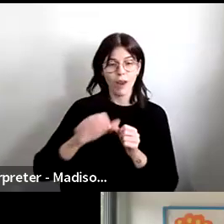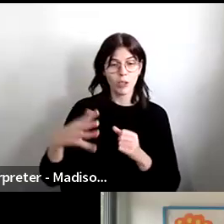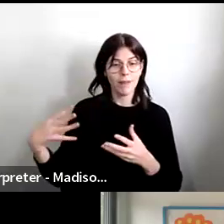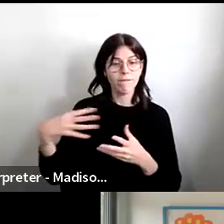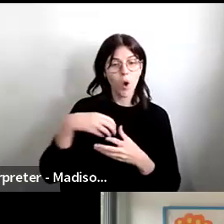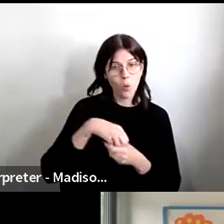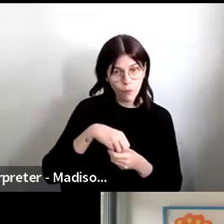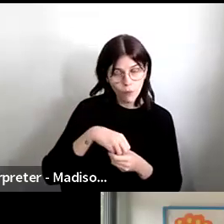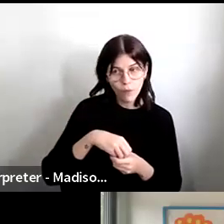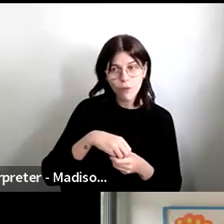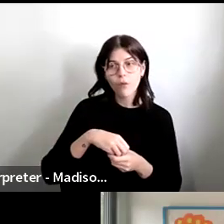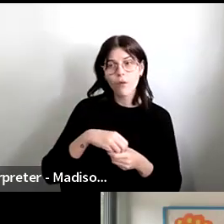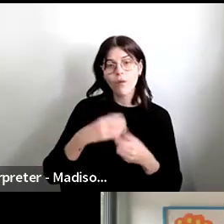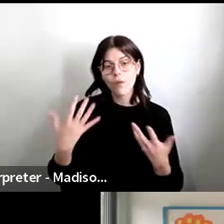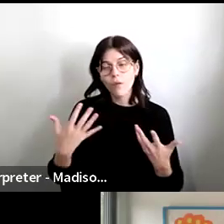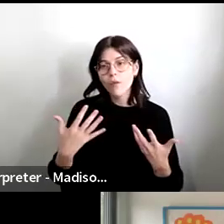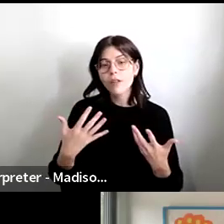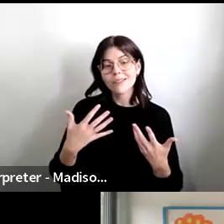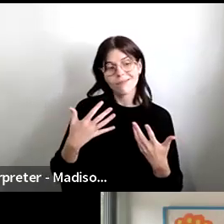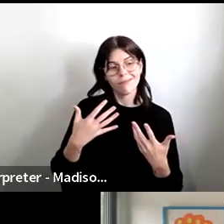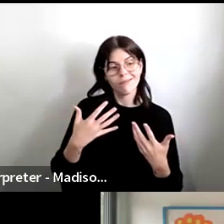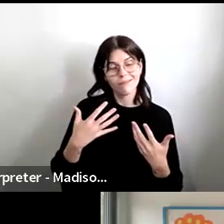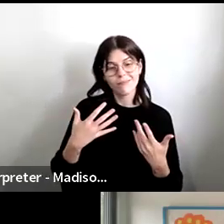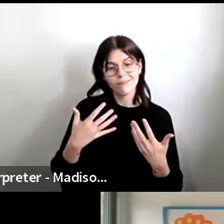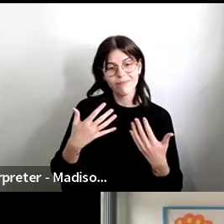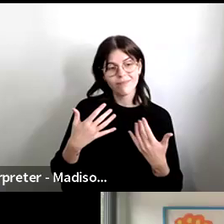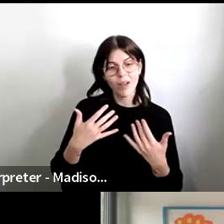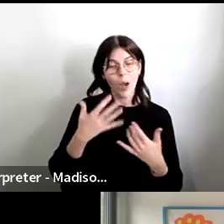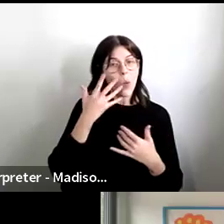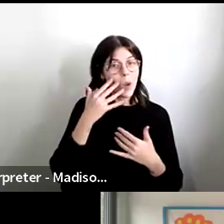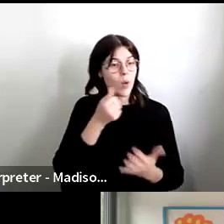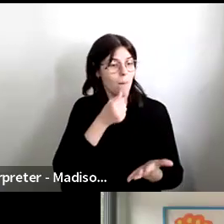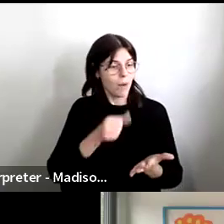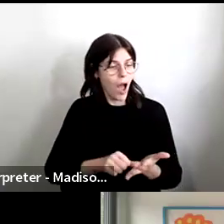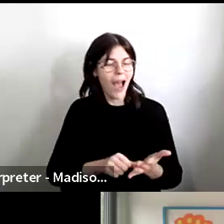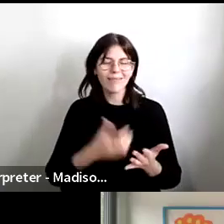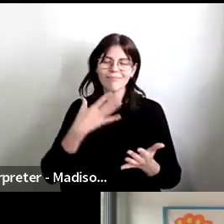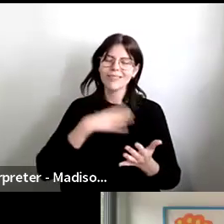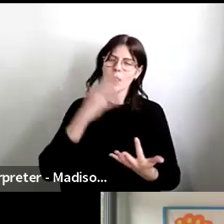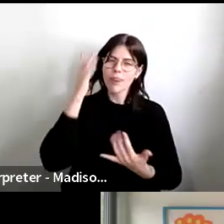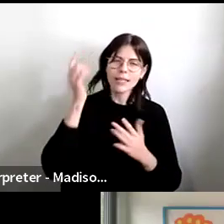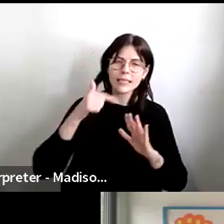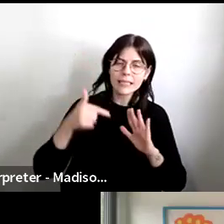and as you are applying its -- it's really thinking about your intentions and why you